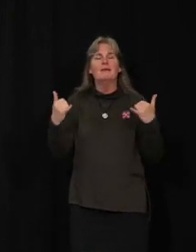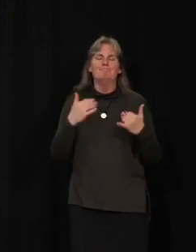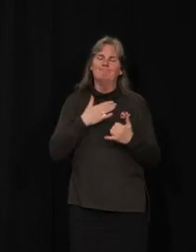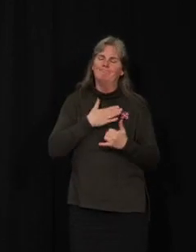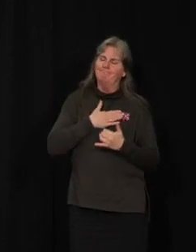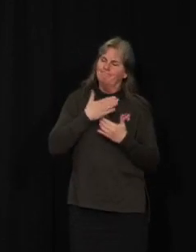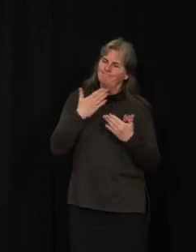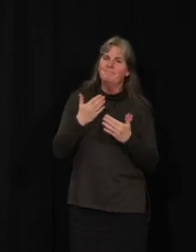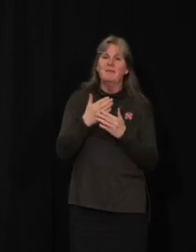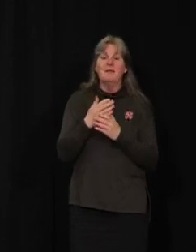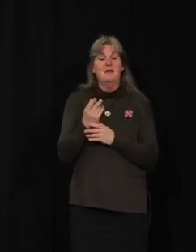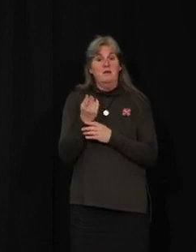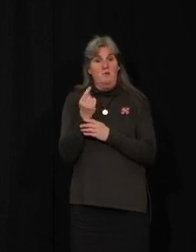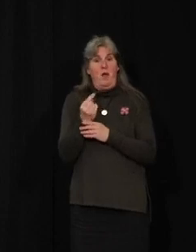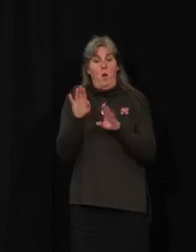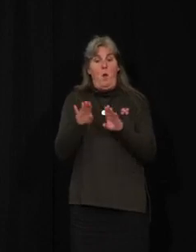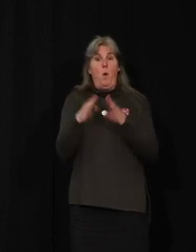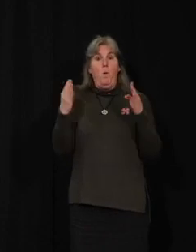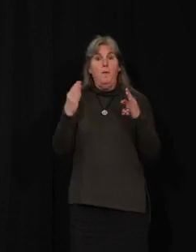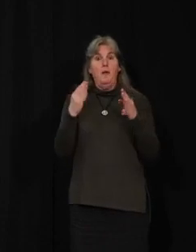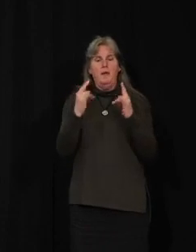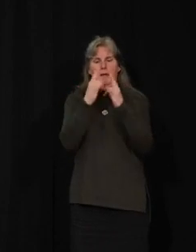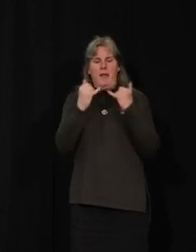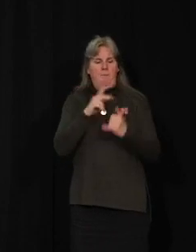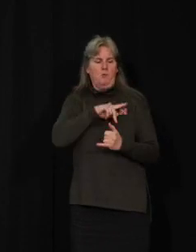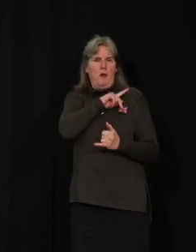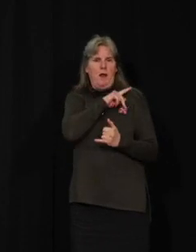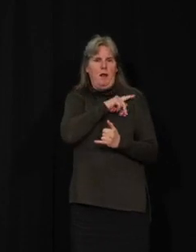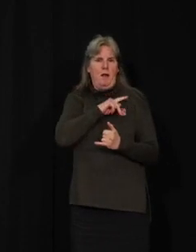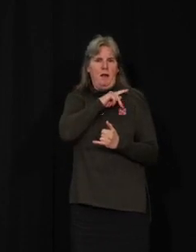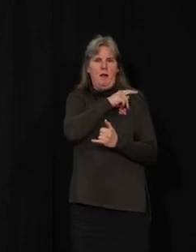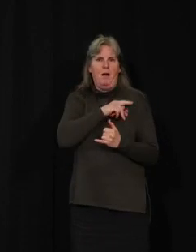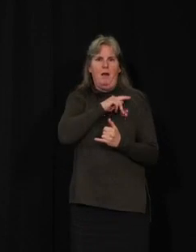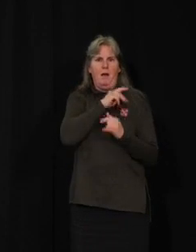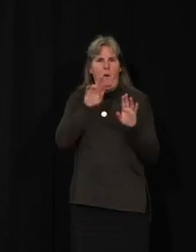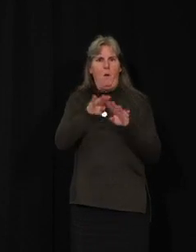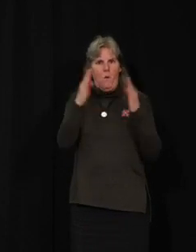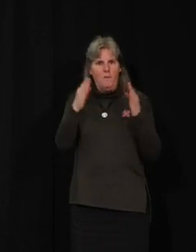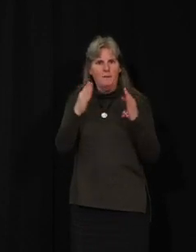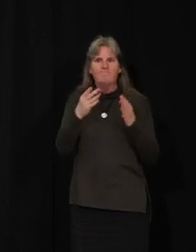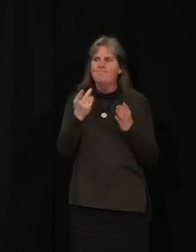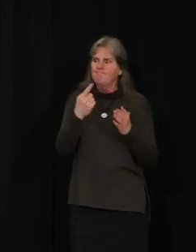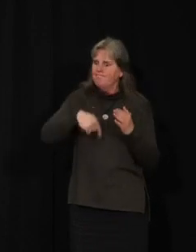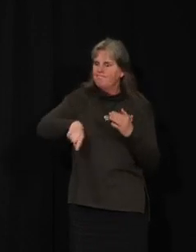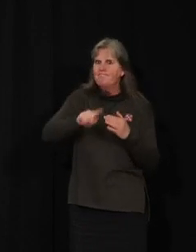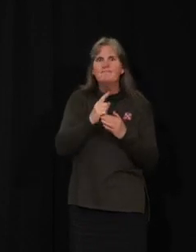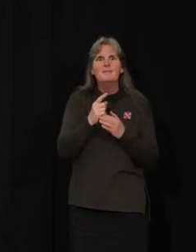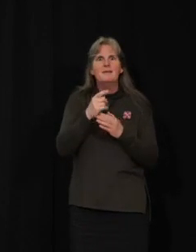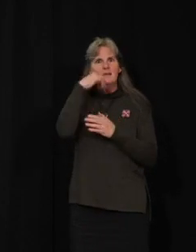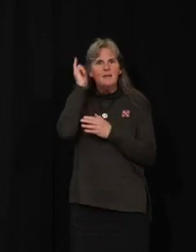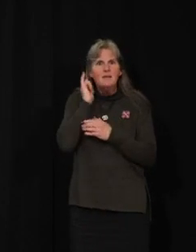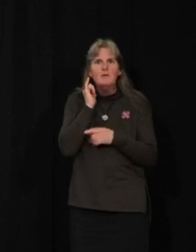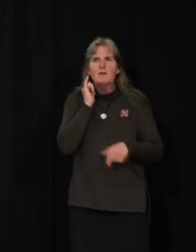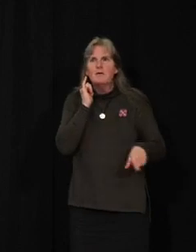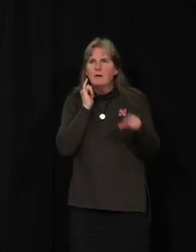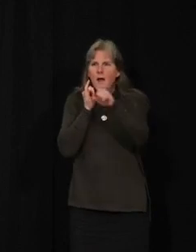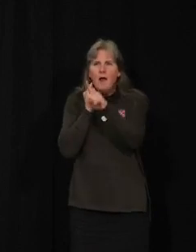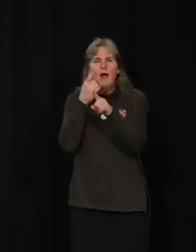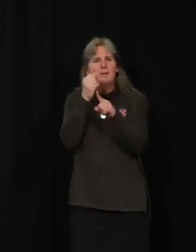campgrounds this summer. Thanks to the diligent efforts that Yukoners took to reduce the spread of COVID-19, we are in a